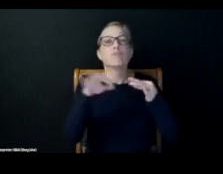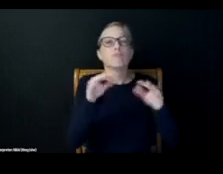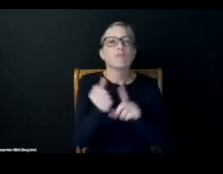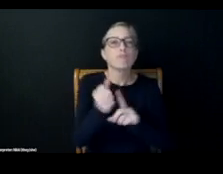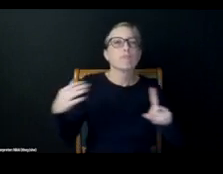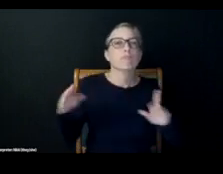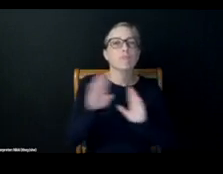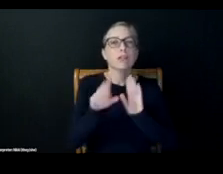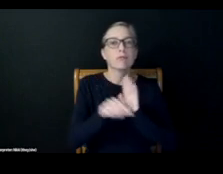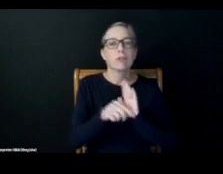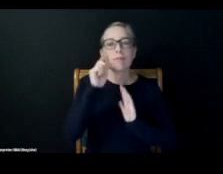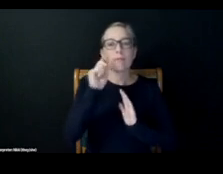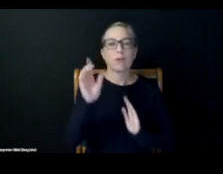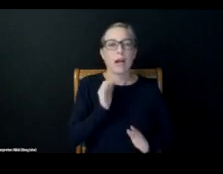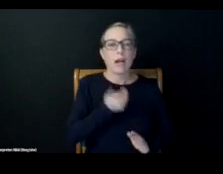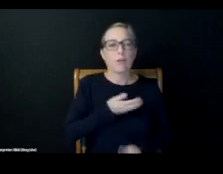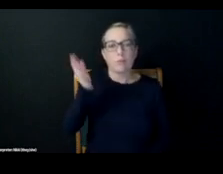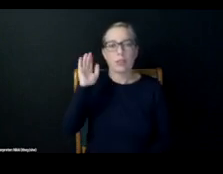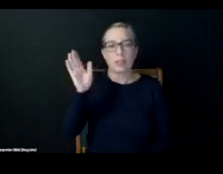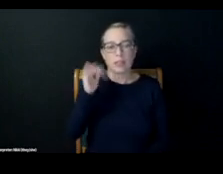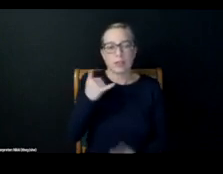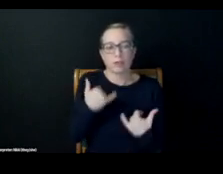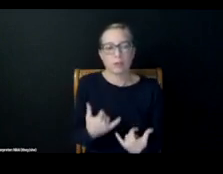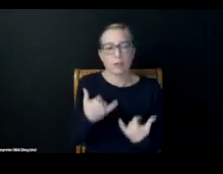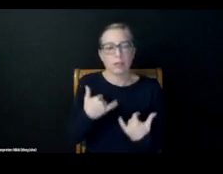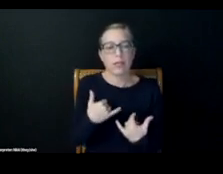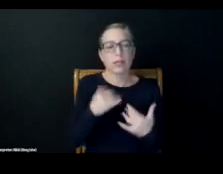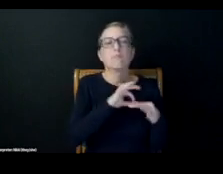especially about disability and immigrants in the US.